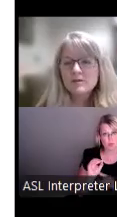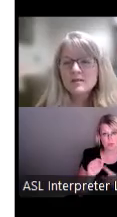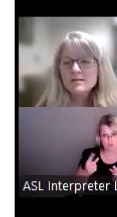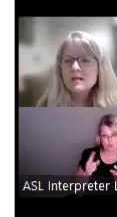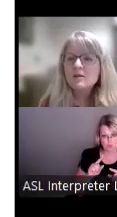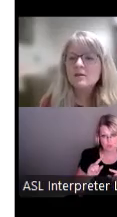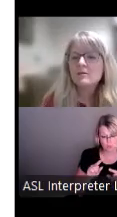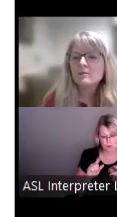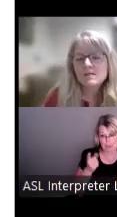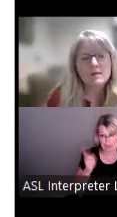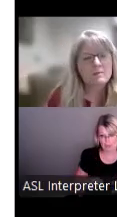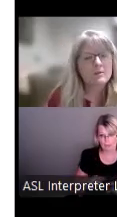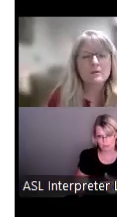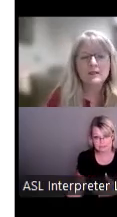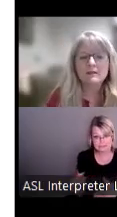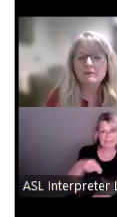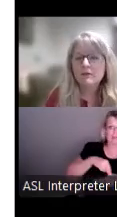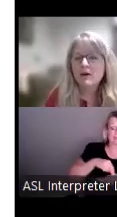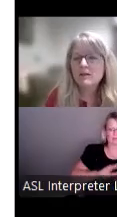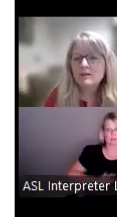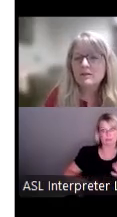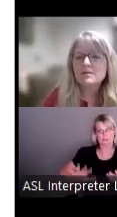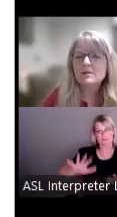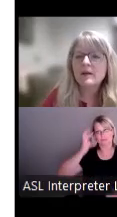and you're dizzy, or some people even fall and lose their